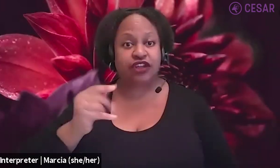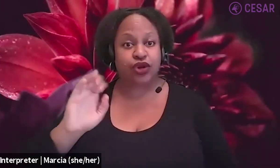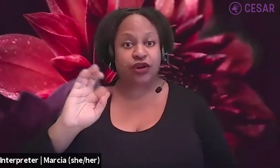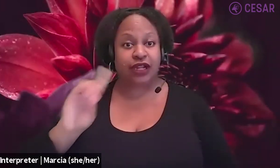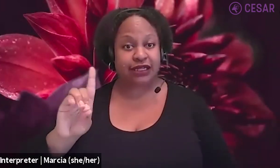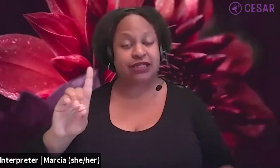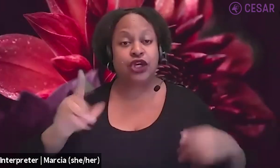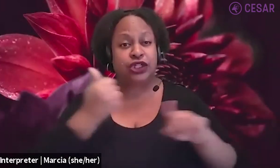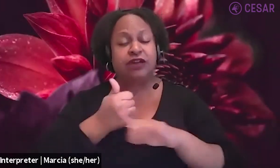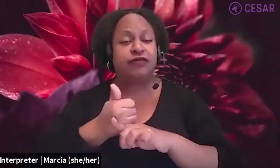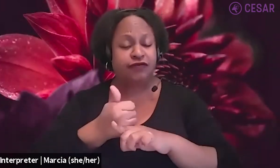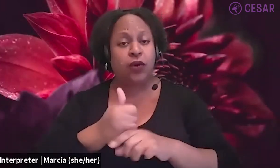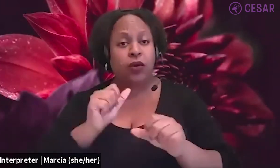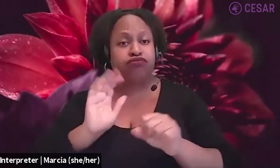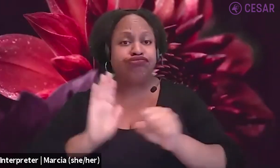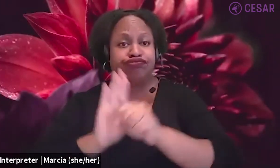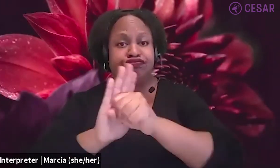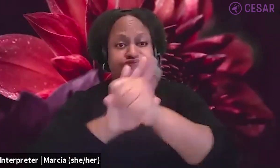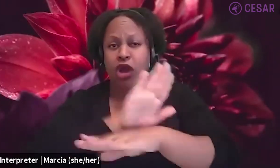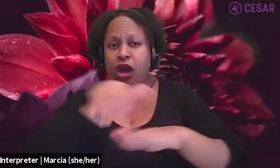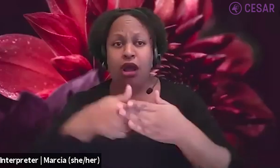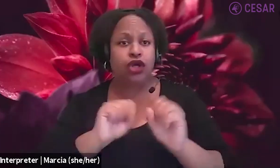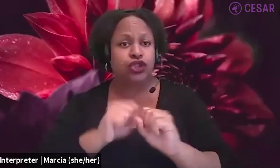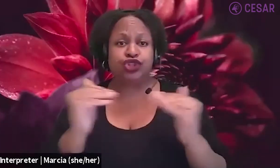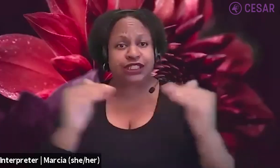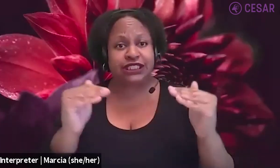matters and all the social justice warriors Kike Roach and committee members for inviting me to